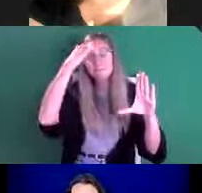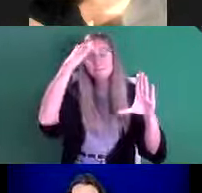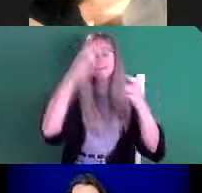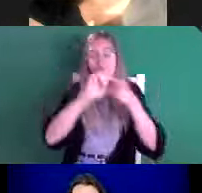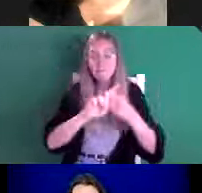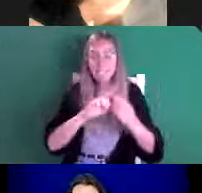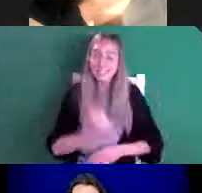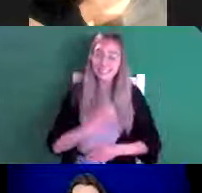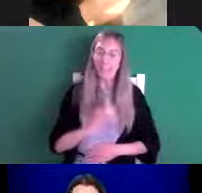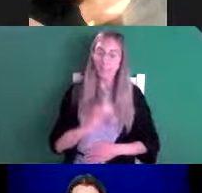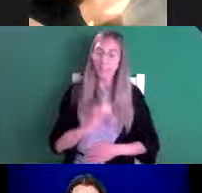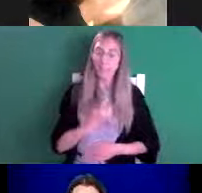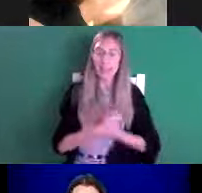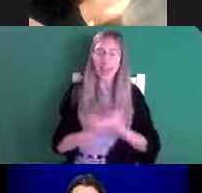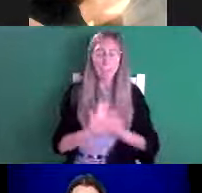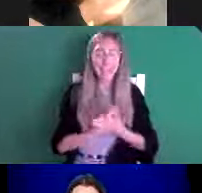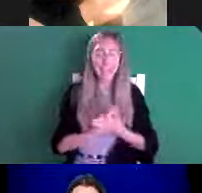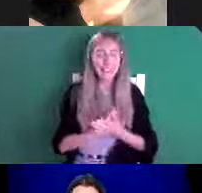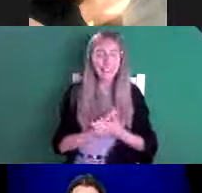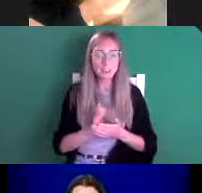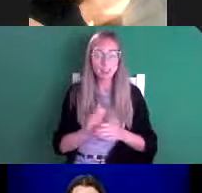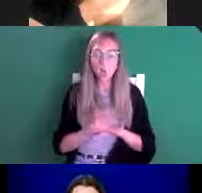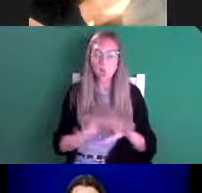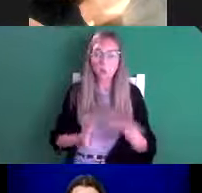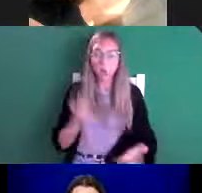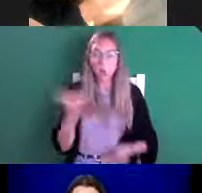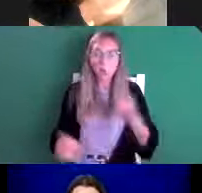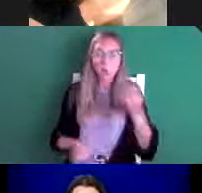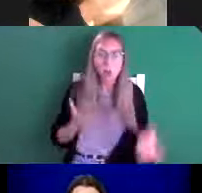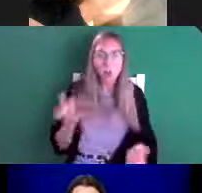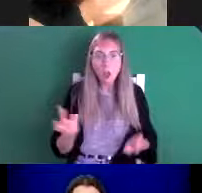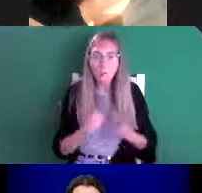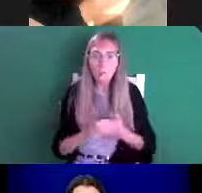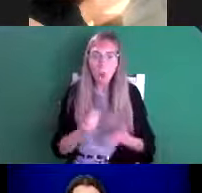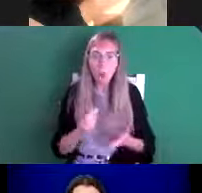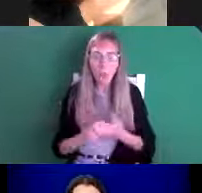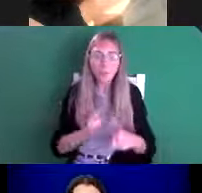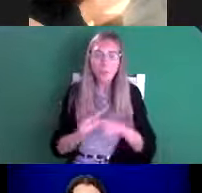you know exploding into something massive so it will come back to the simplicity self-sufficiency